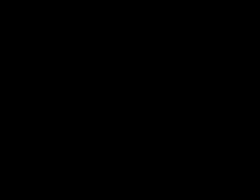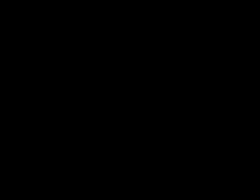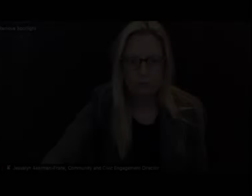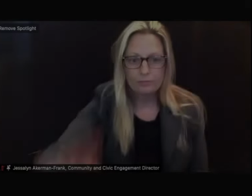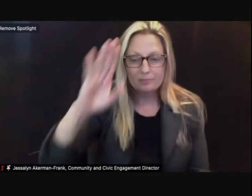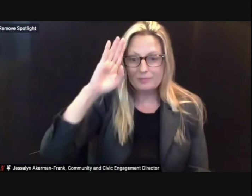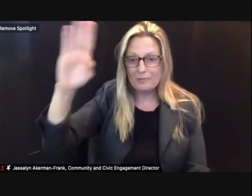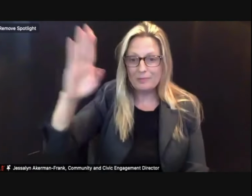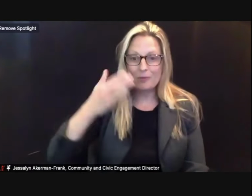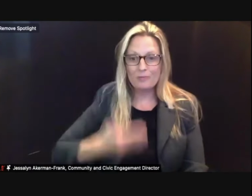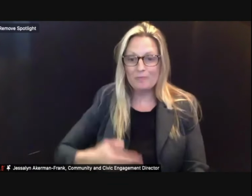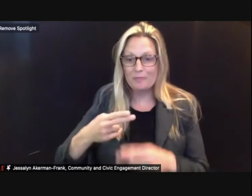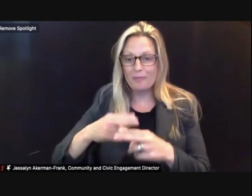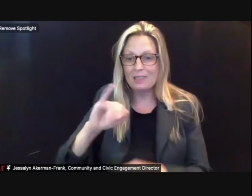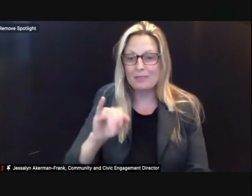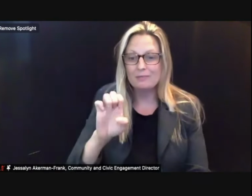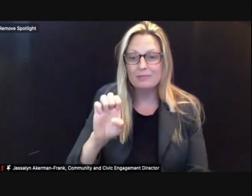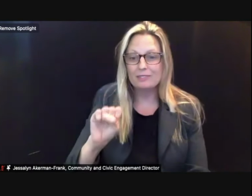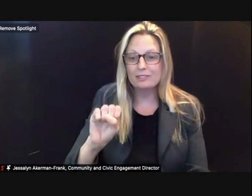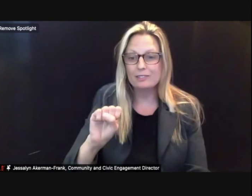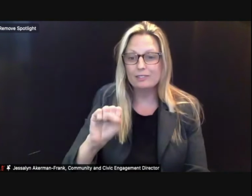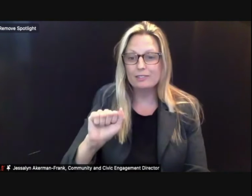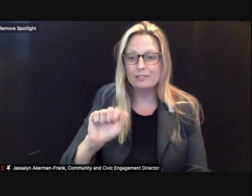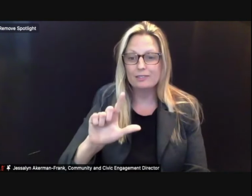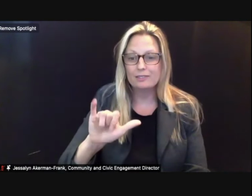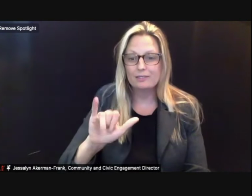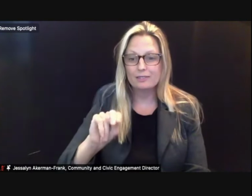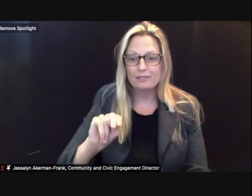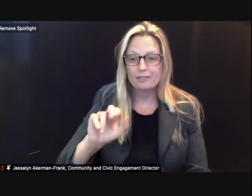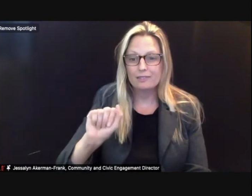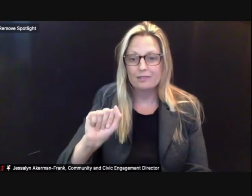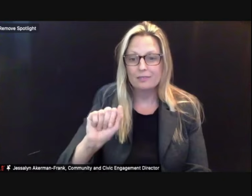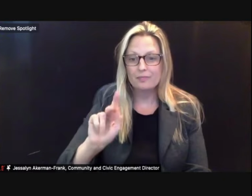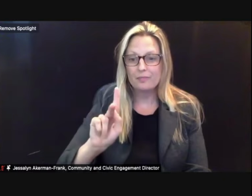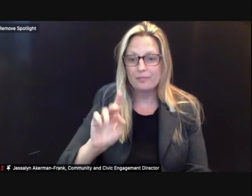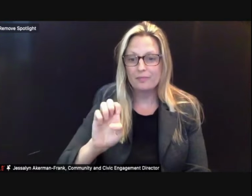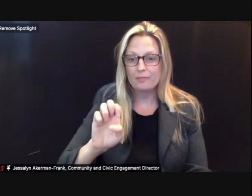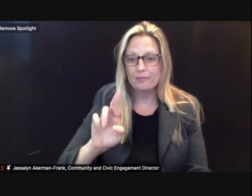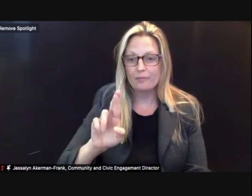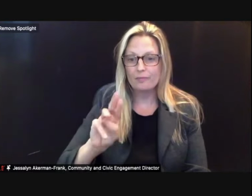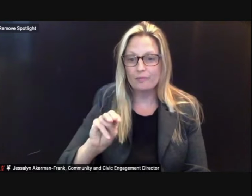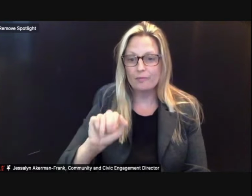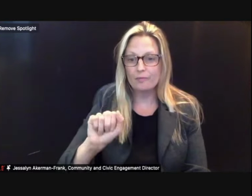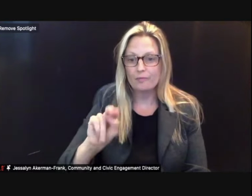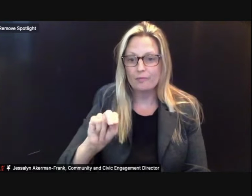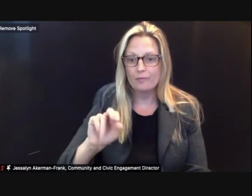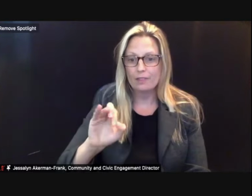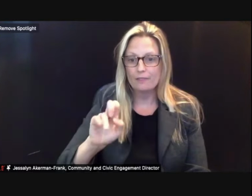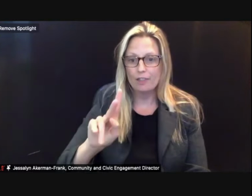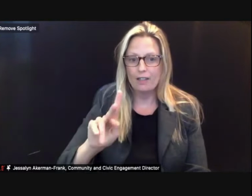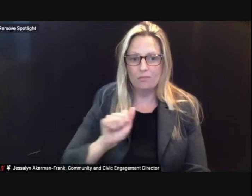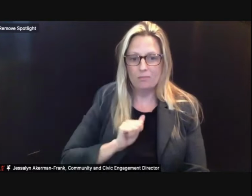Hello, I’m Jessalyn Akerman-Frank. I am